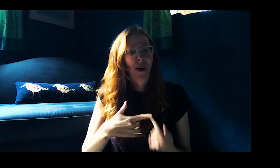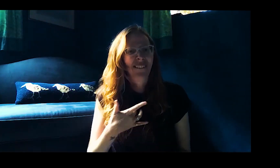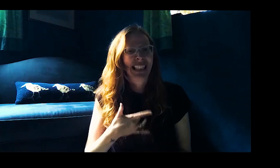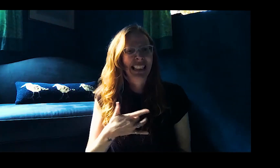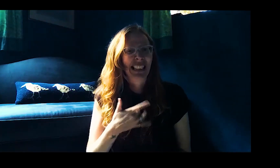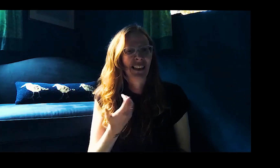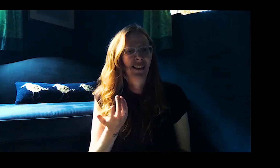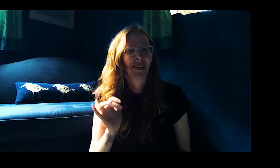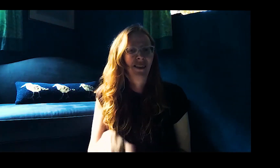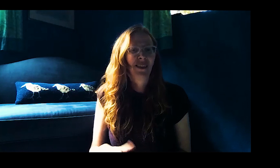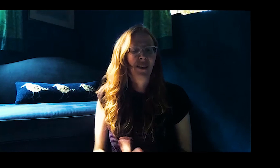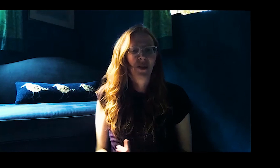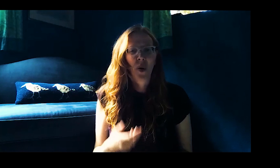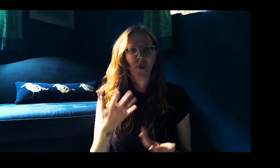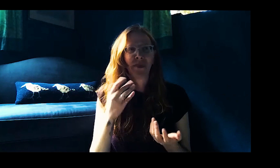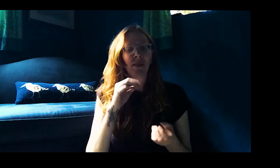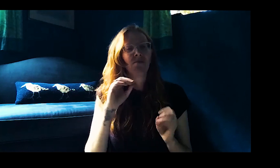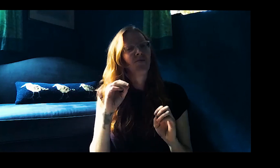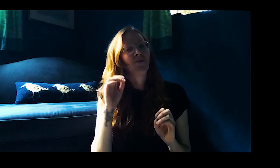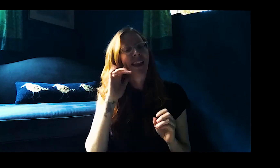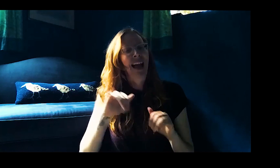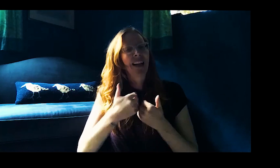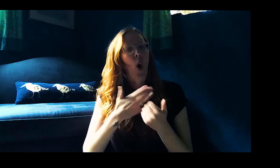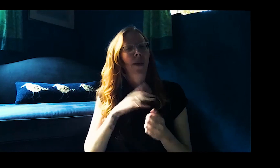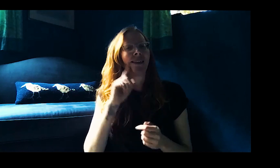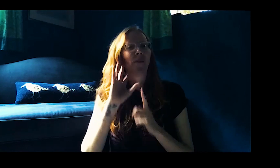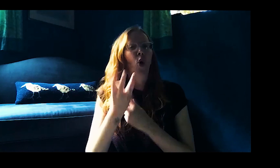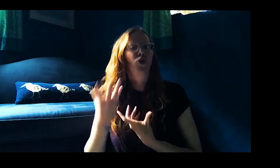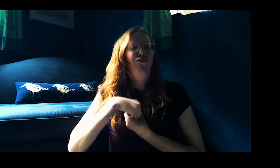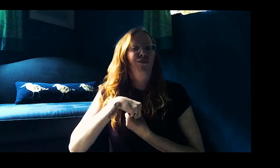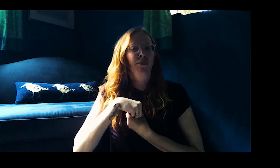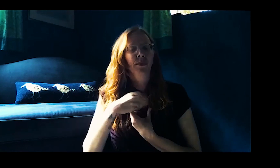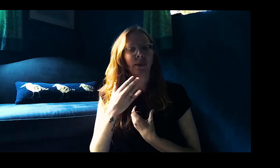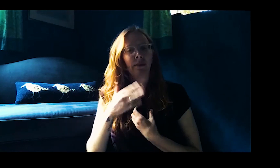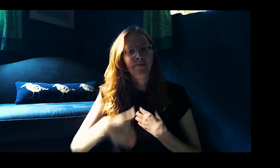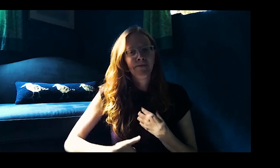in that room, in that space. So I guess, you could say, yes, my deaf culture